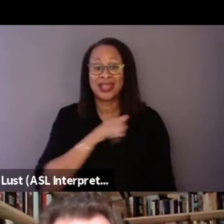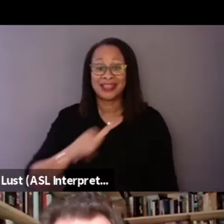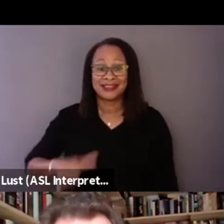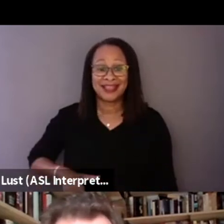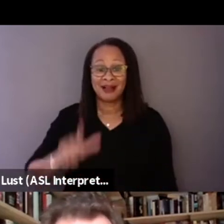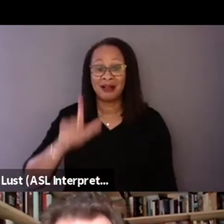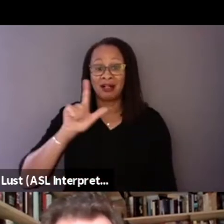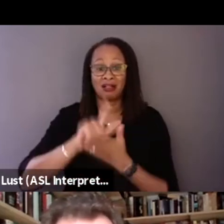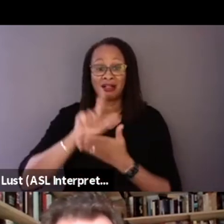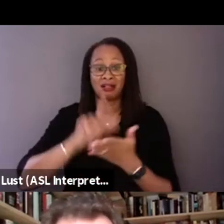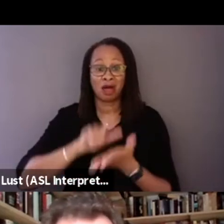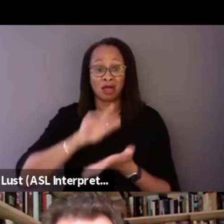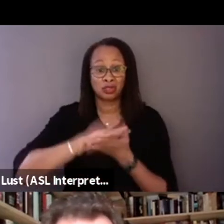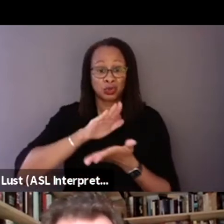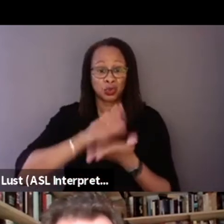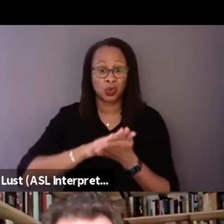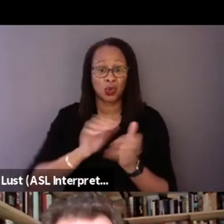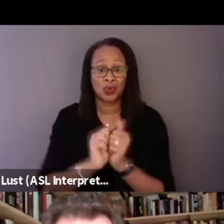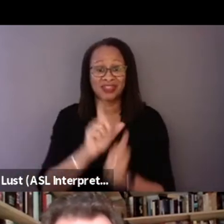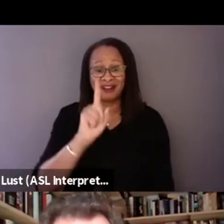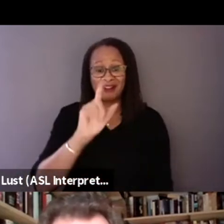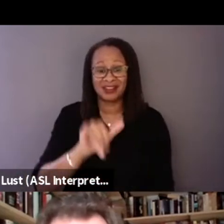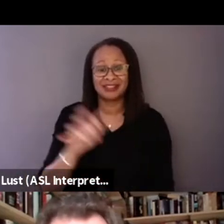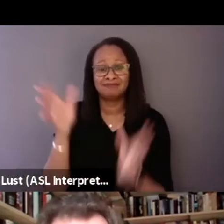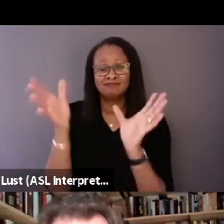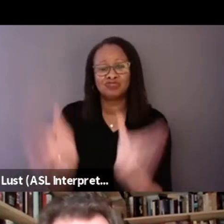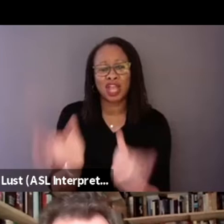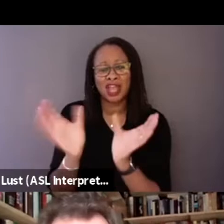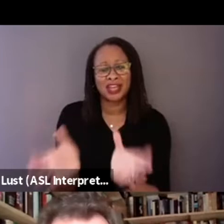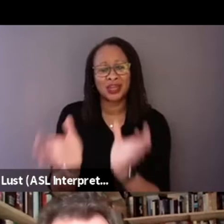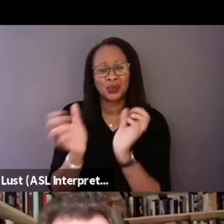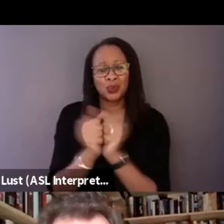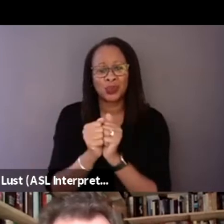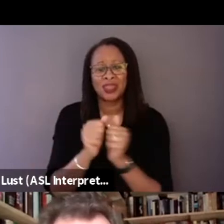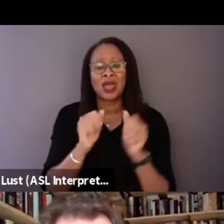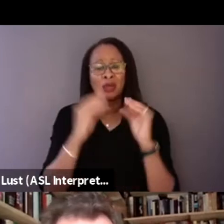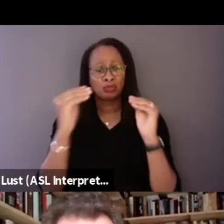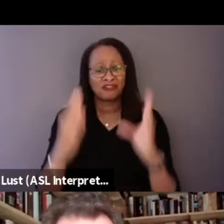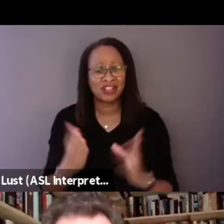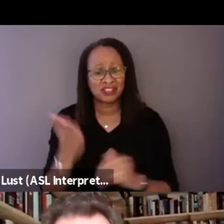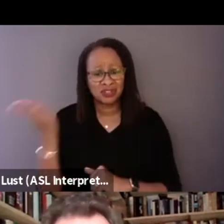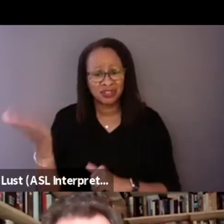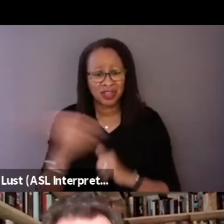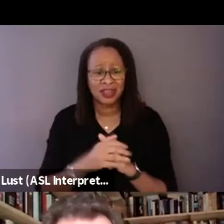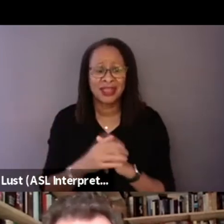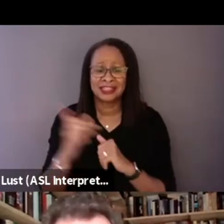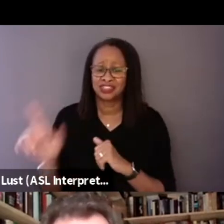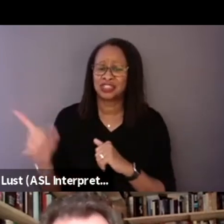and he was chatting with a professor there and she was asking him a bunch of questions